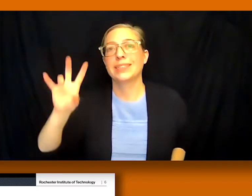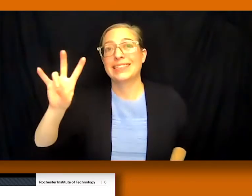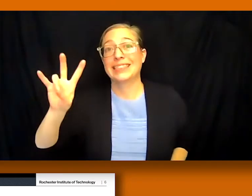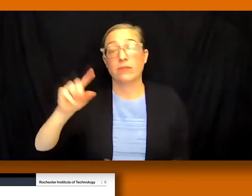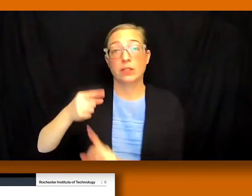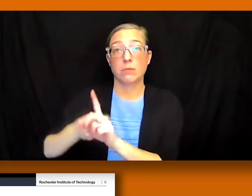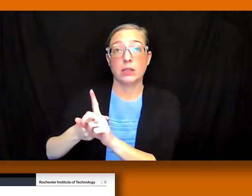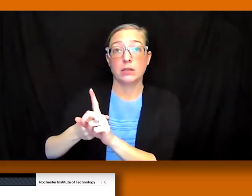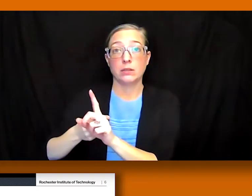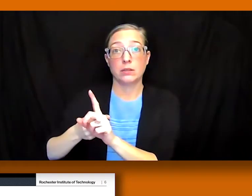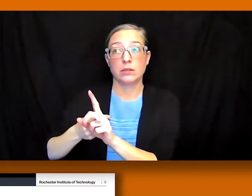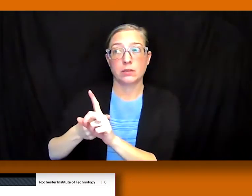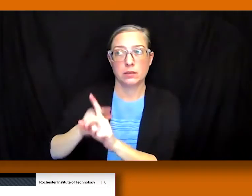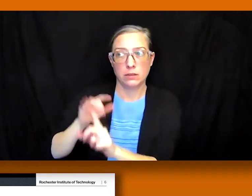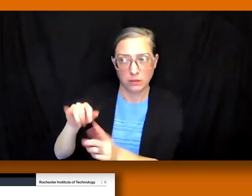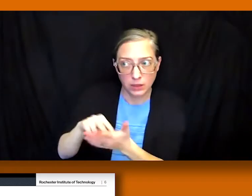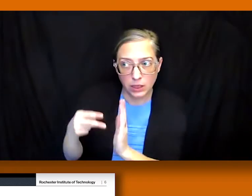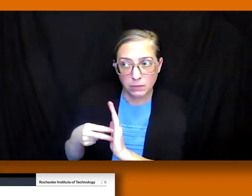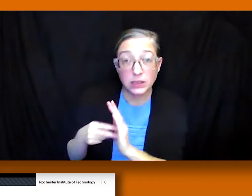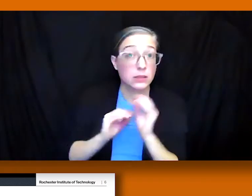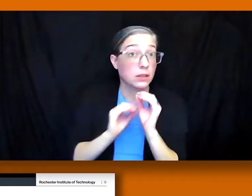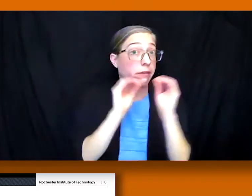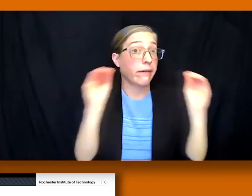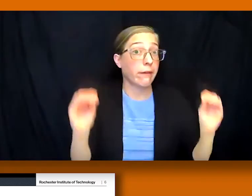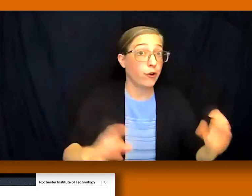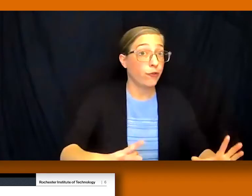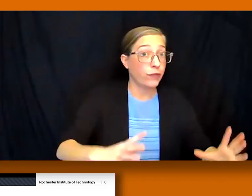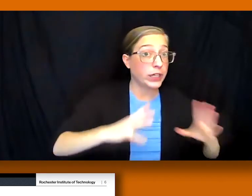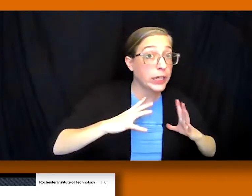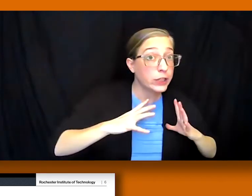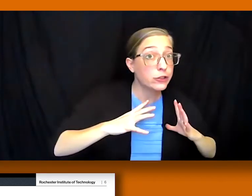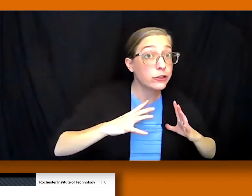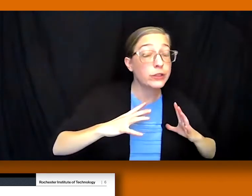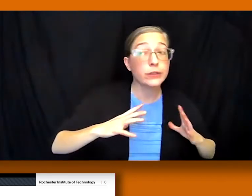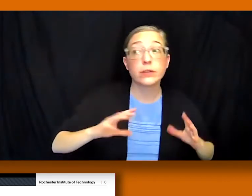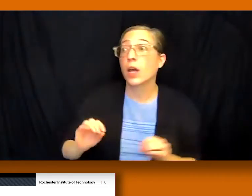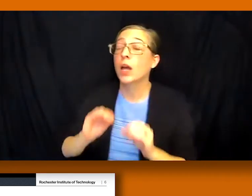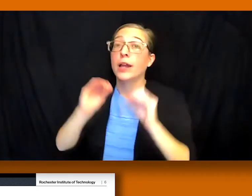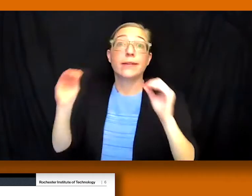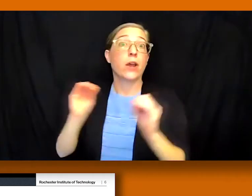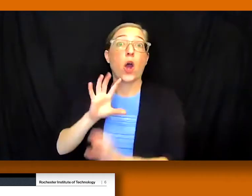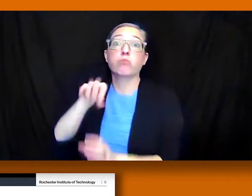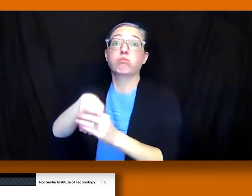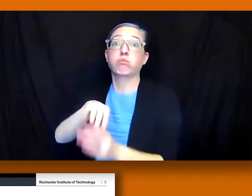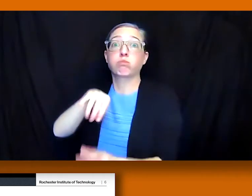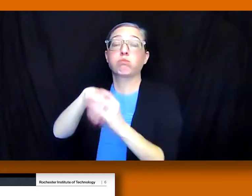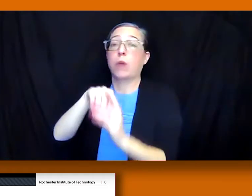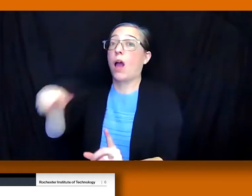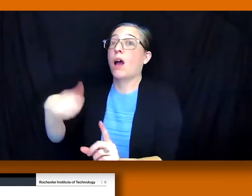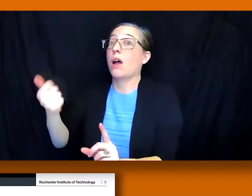or parking space and participation in any other RIT-supported activities.